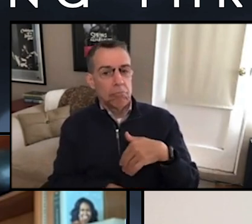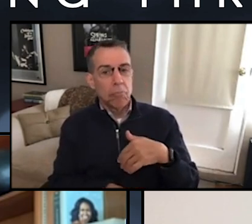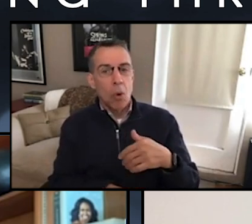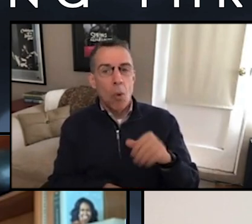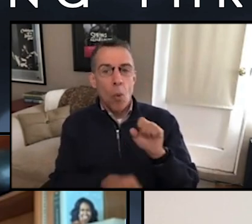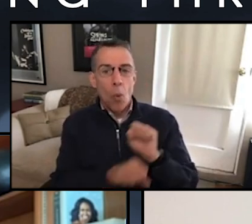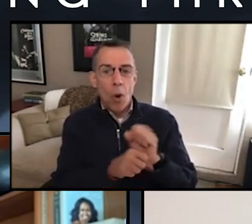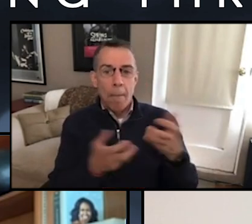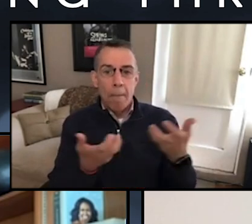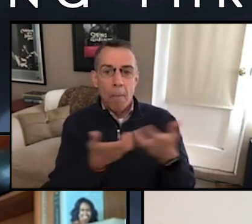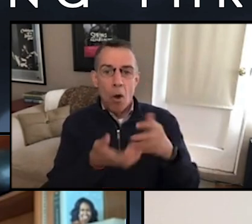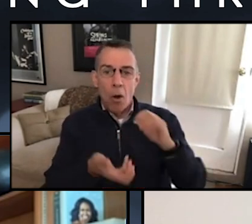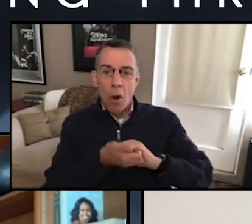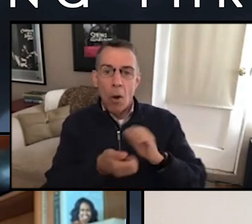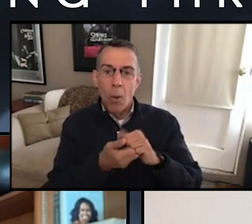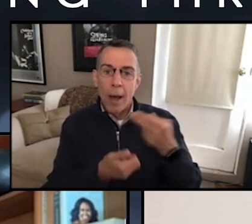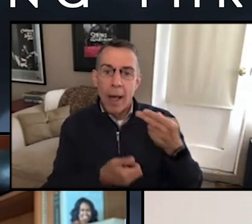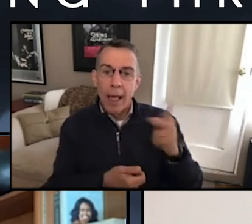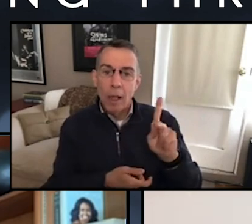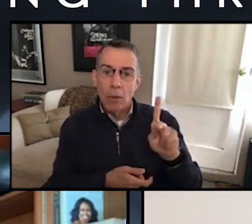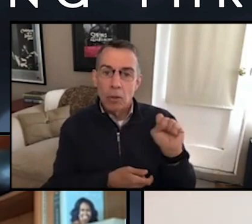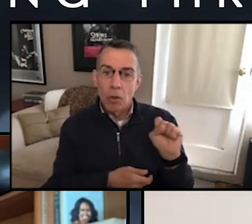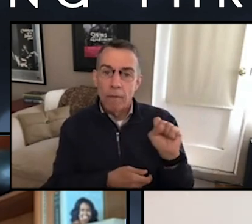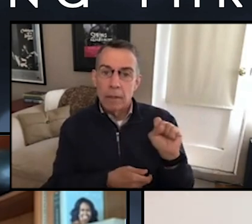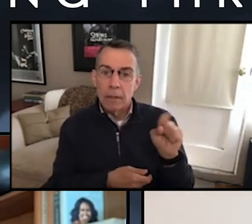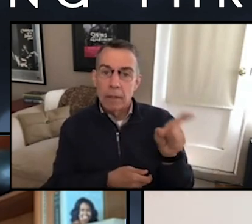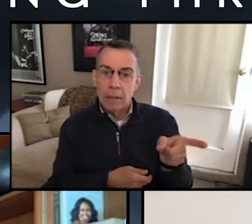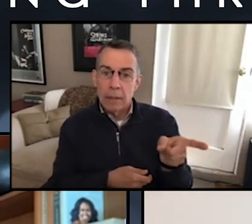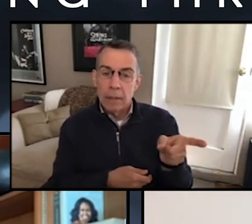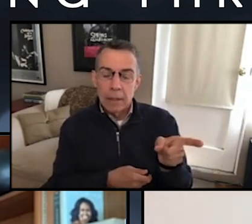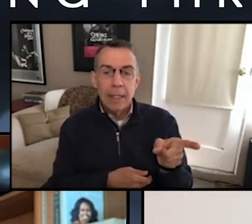Services and the Helen Keller National Center, same entity, different branches